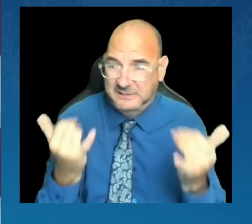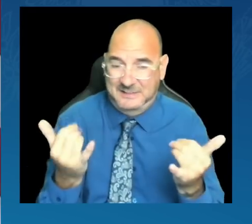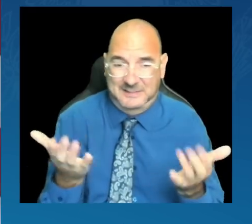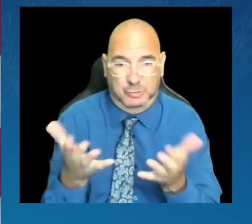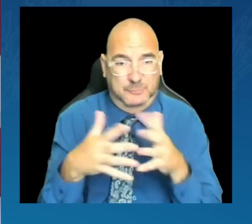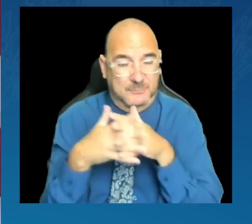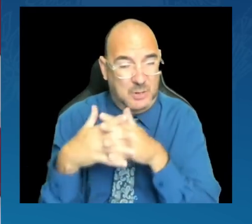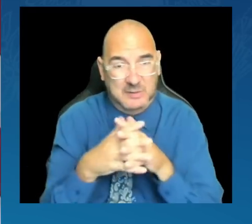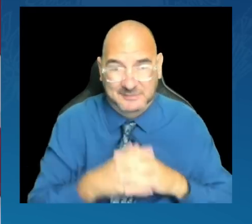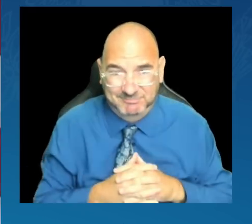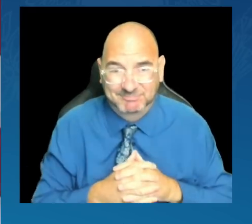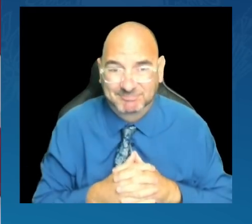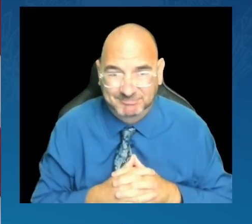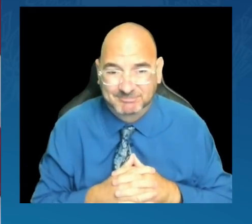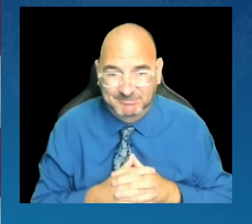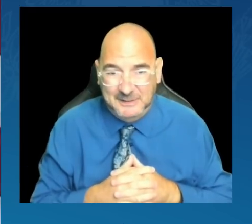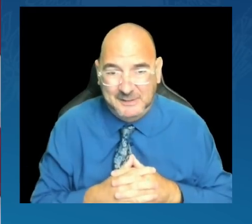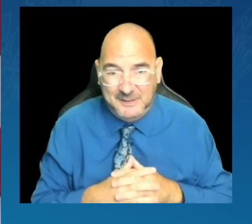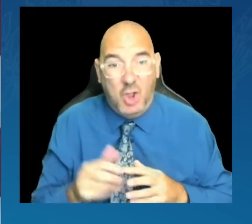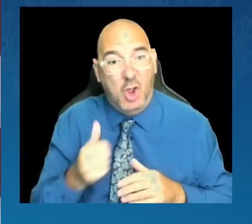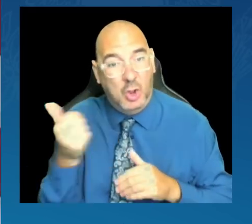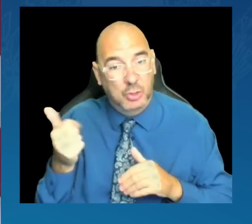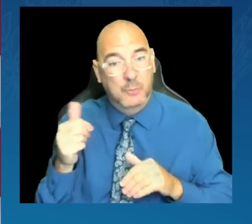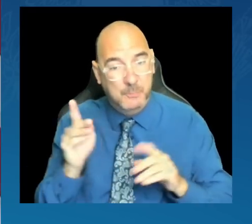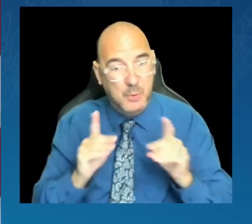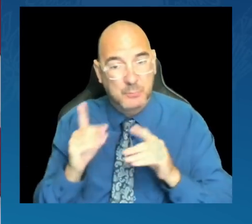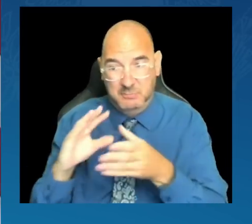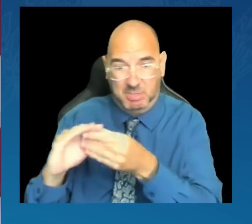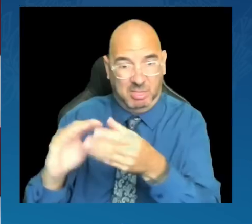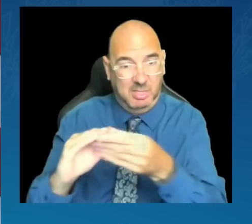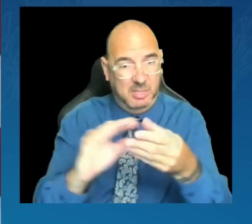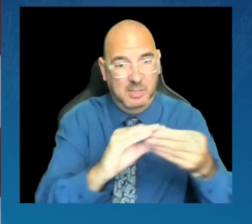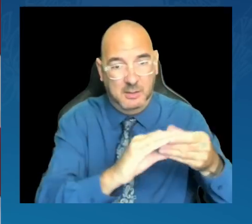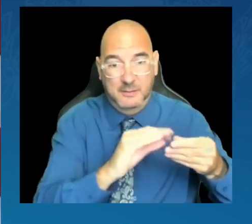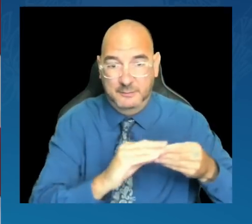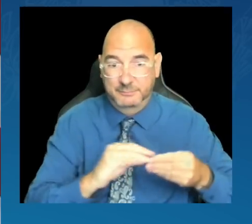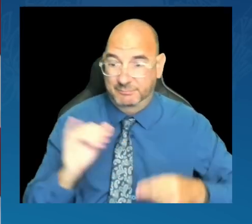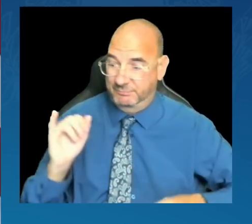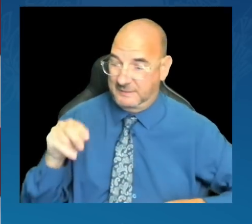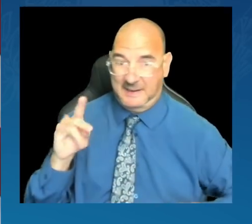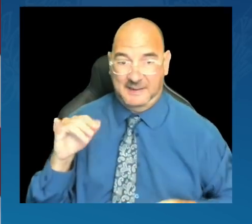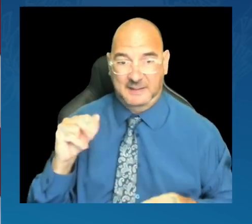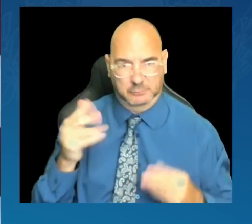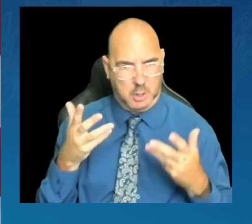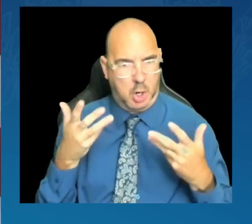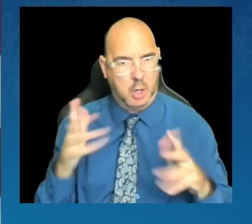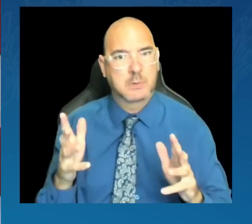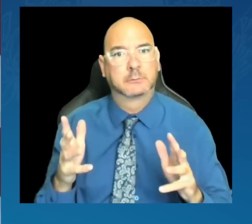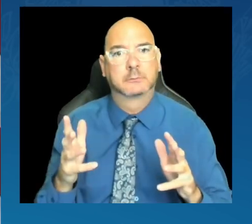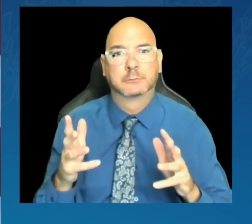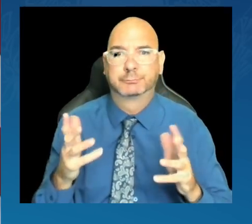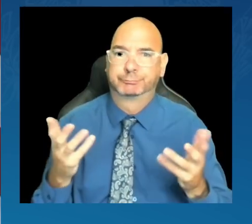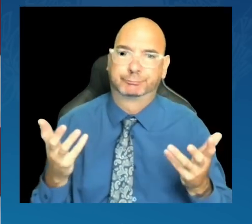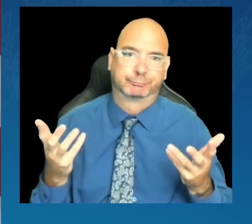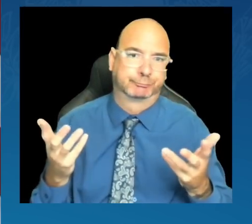Indiana has already been on the forefront of this very issue, as Representative Pryor described